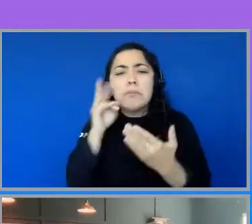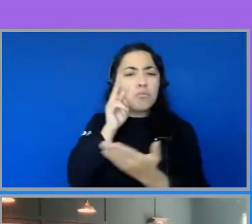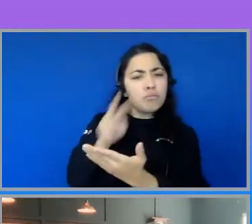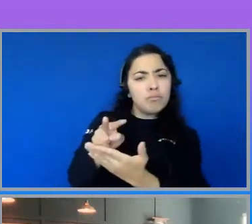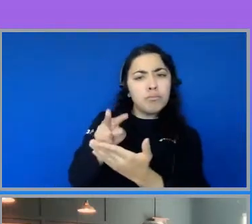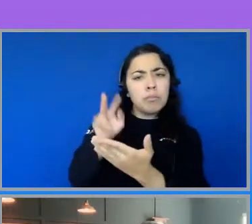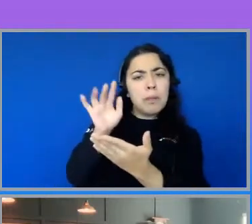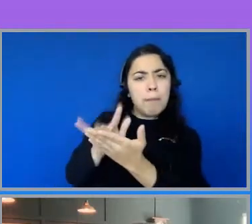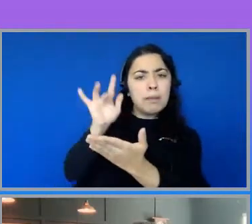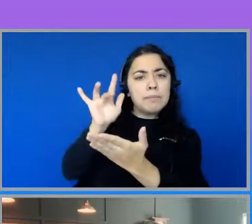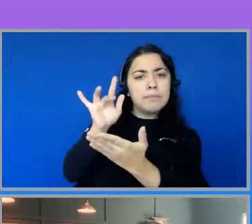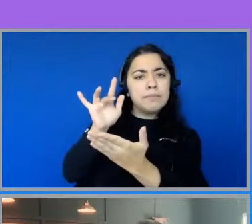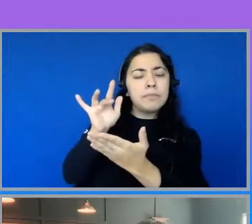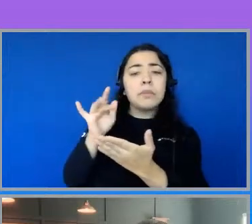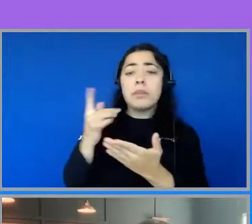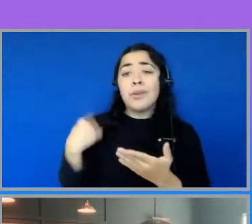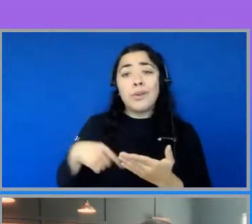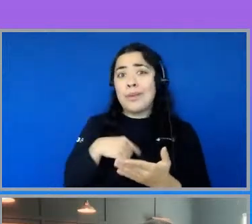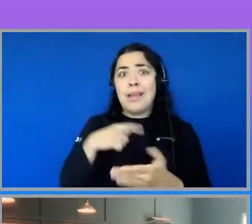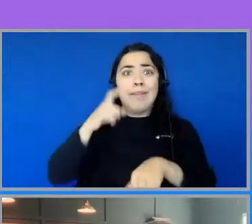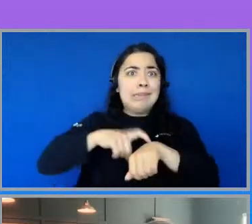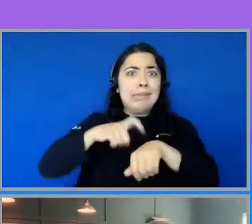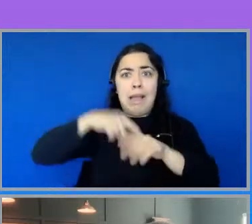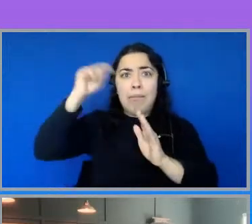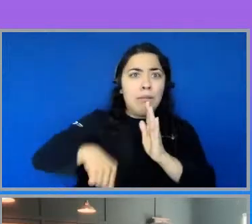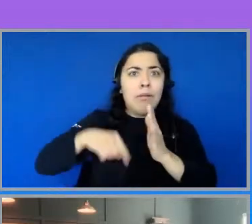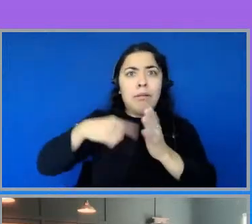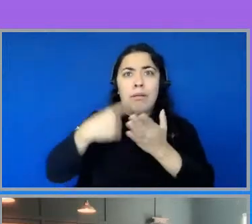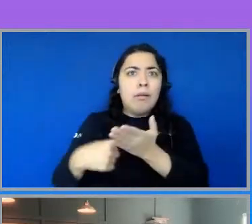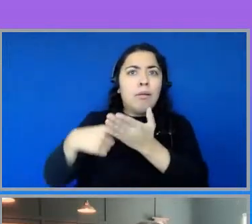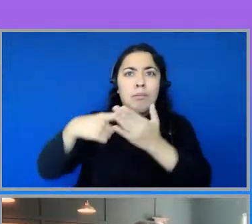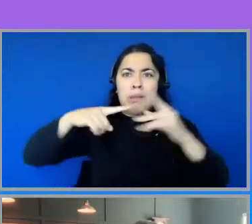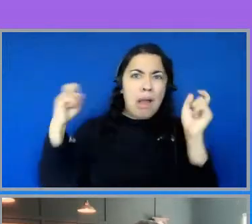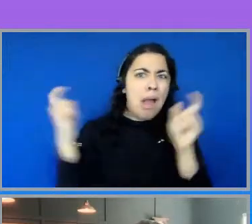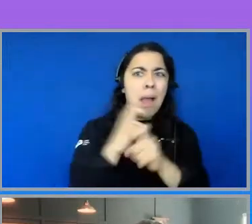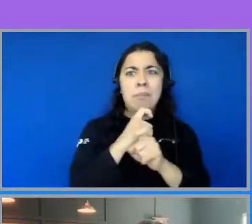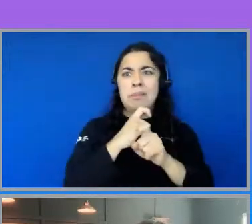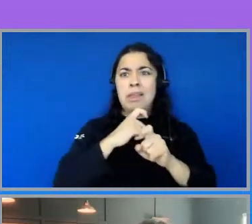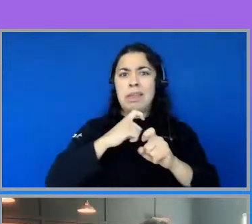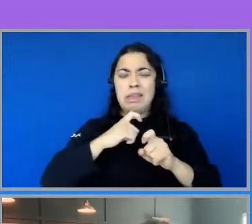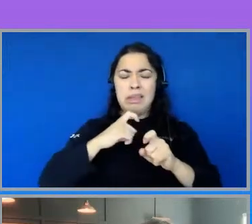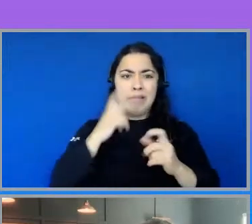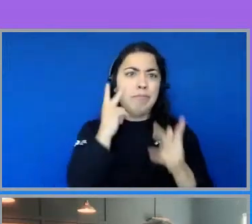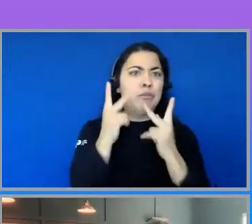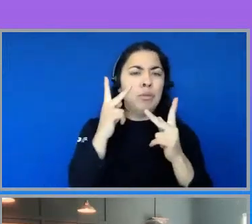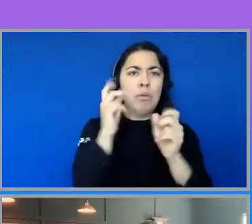easy when we're looking at it in the button, and we're not going to have time to dig into a complicated, incredibly complex